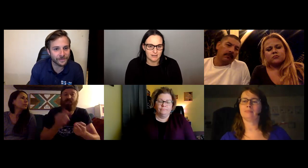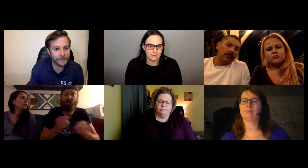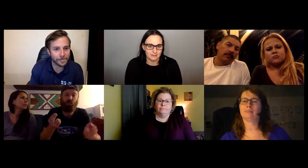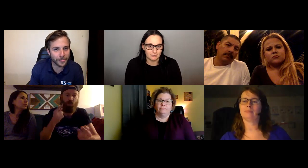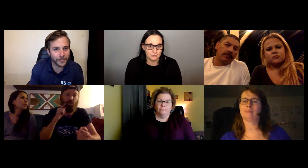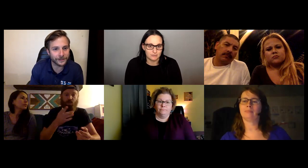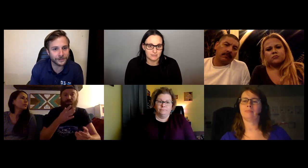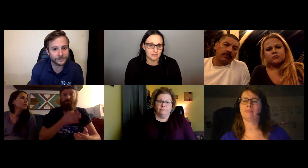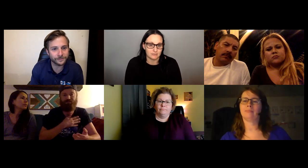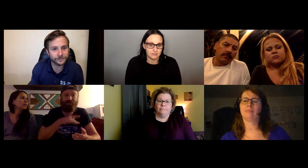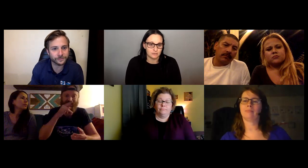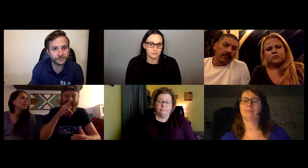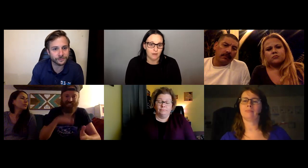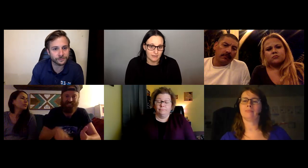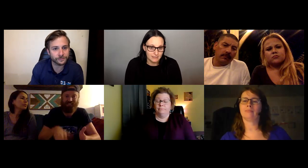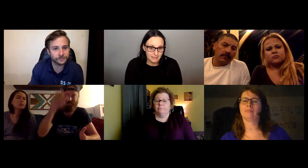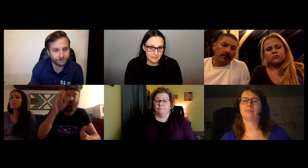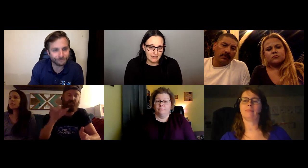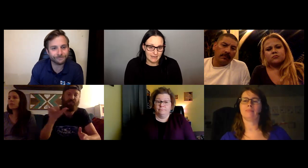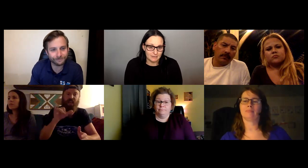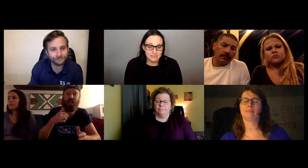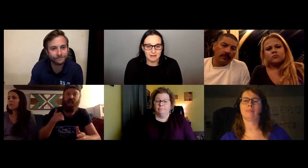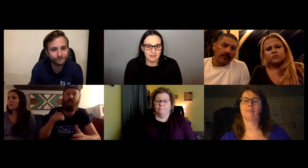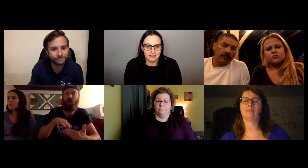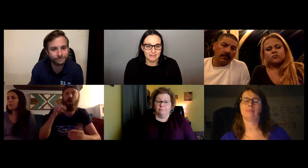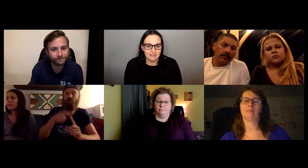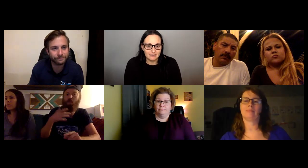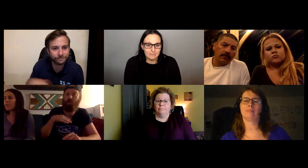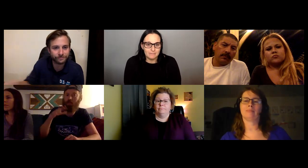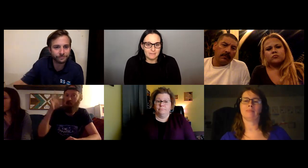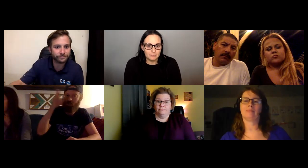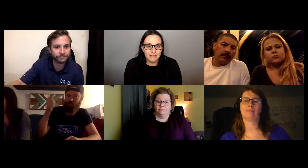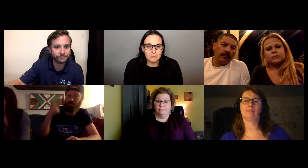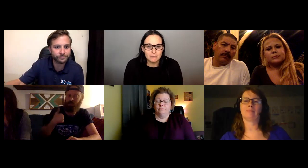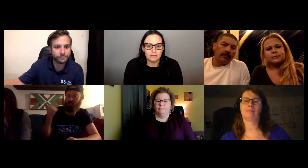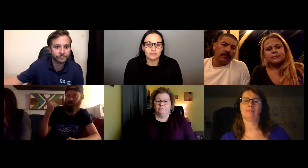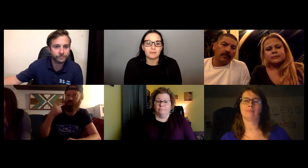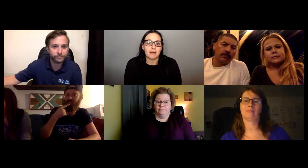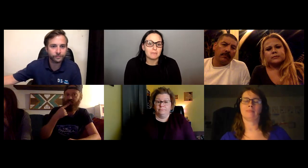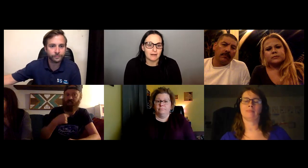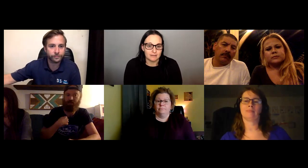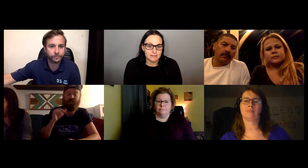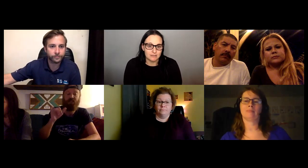language skills just rock it and skyrocket and